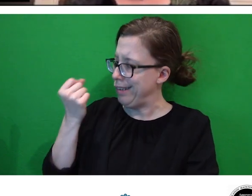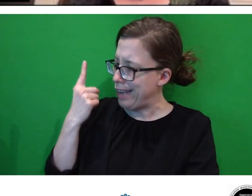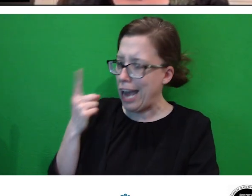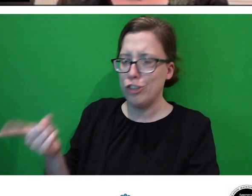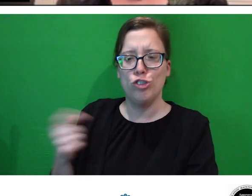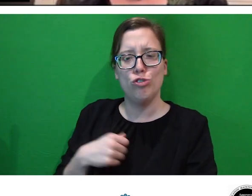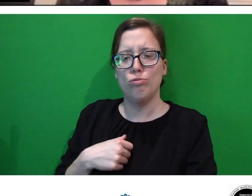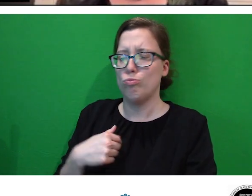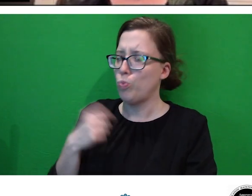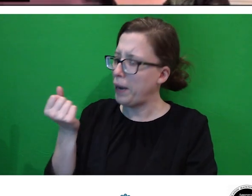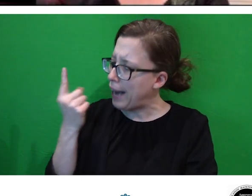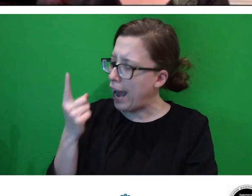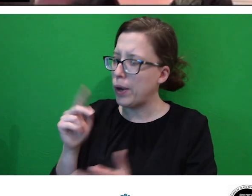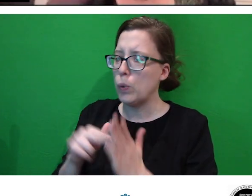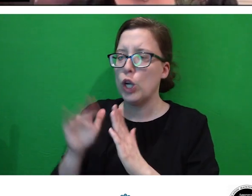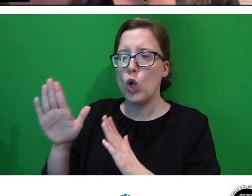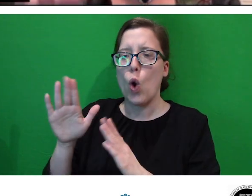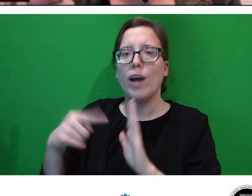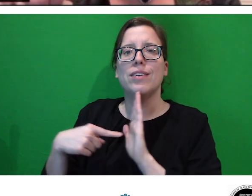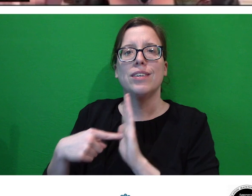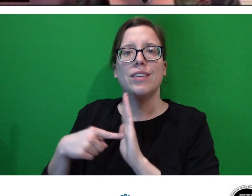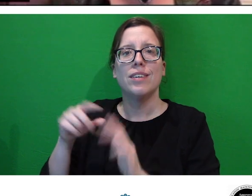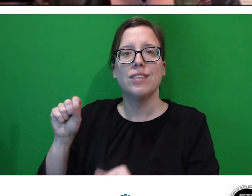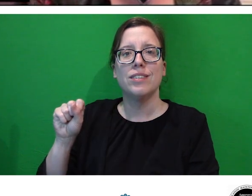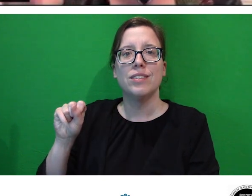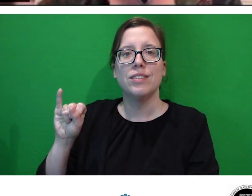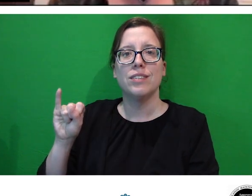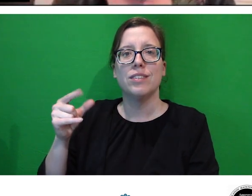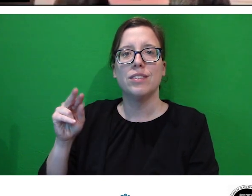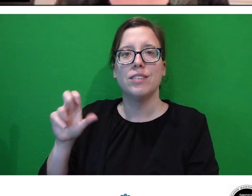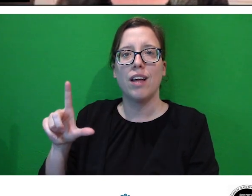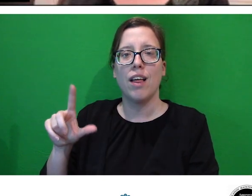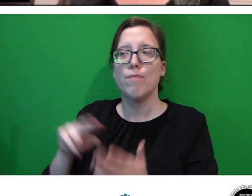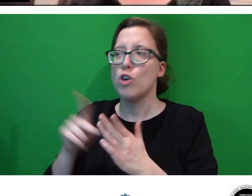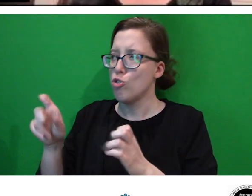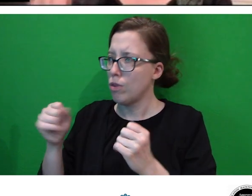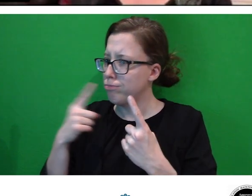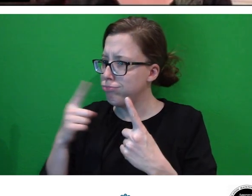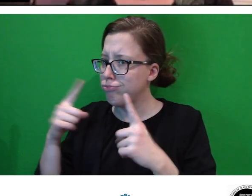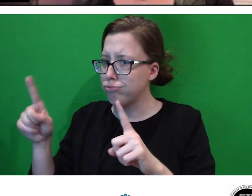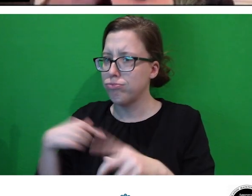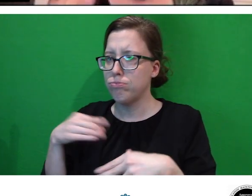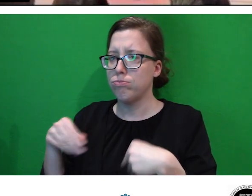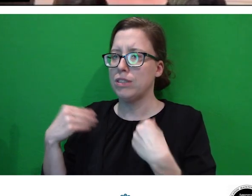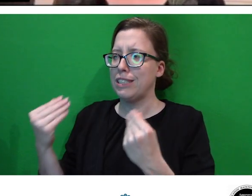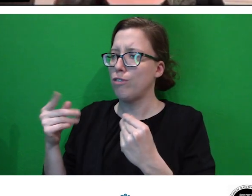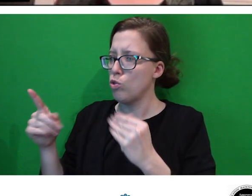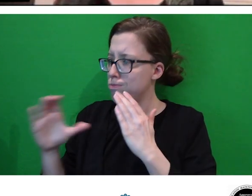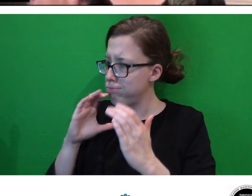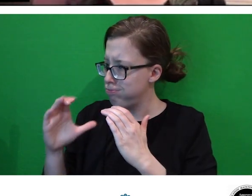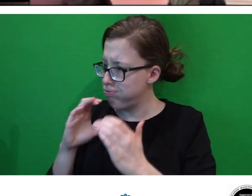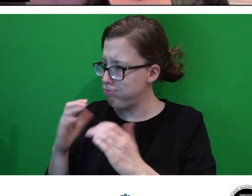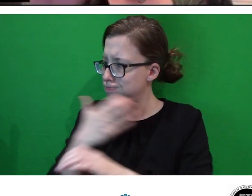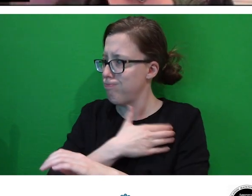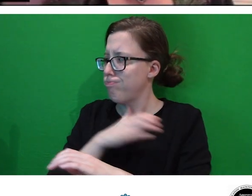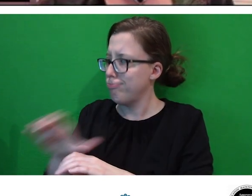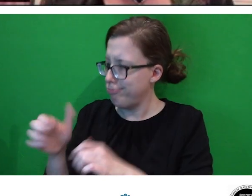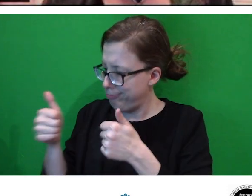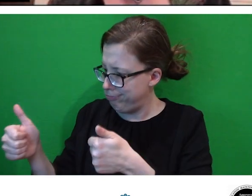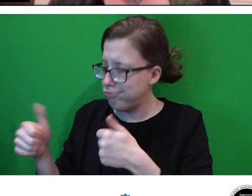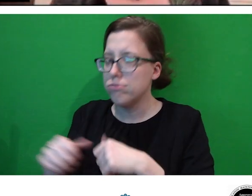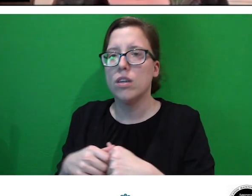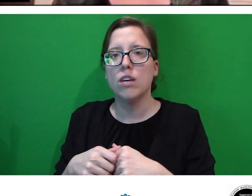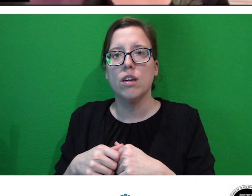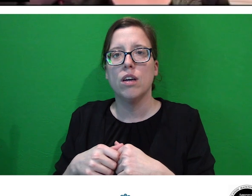same way, you've established with that learner, "We got you, baby. We understand your signal.